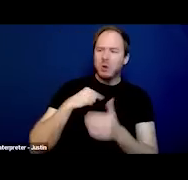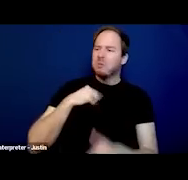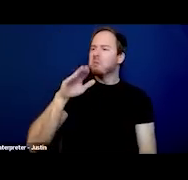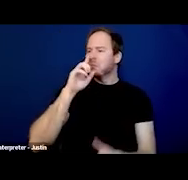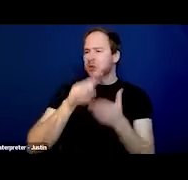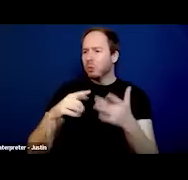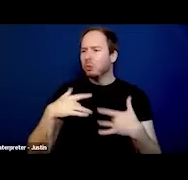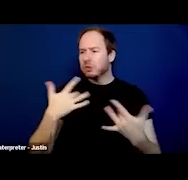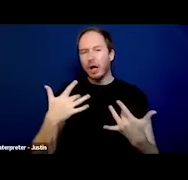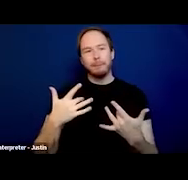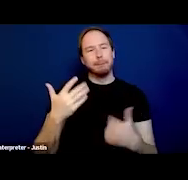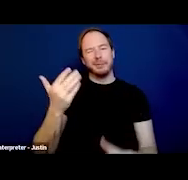And then last slide, Vanessa.